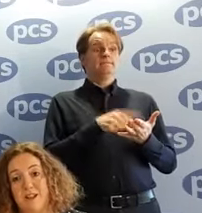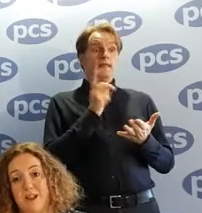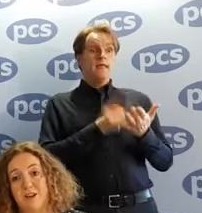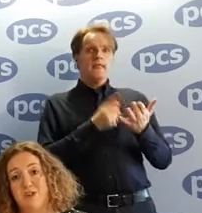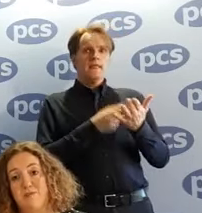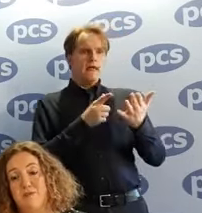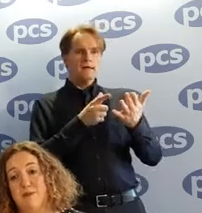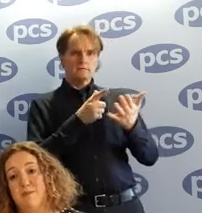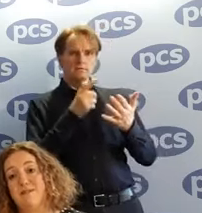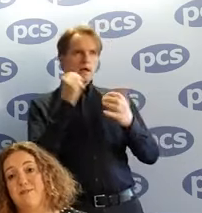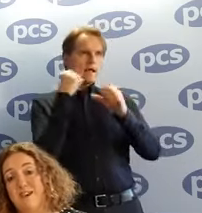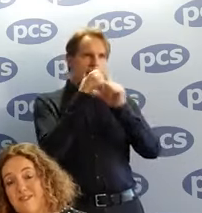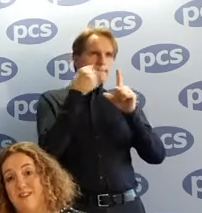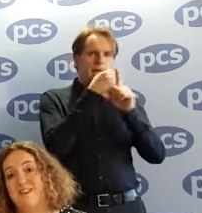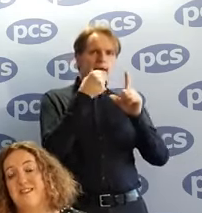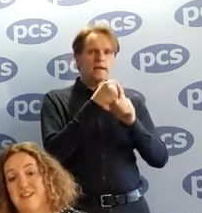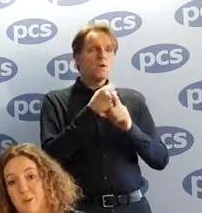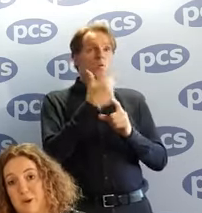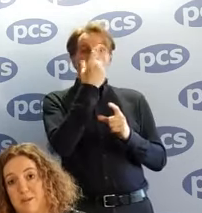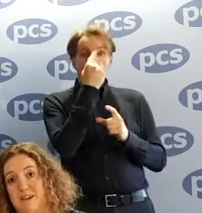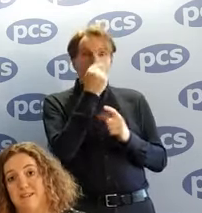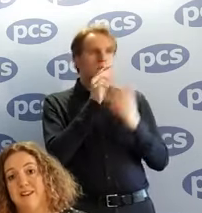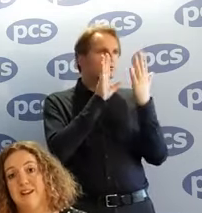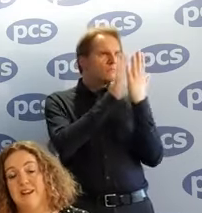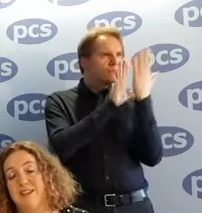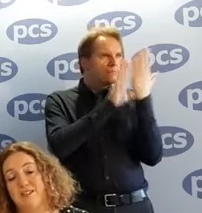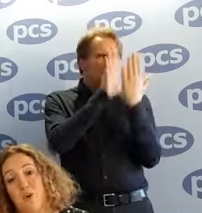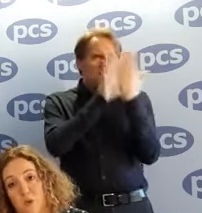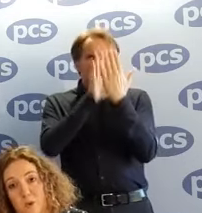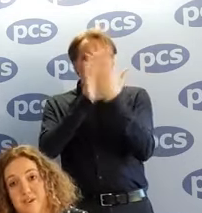with a large number of members face-to-face in the workplace, that's not always